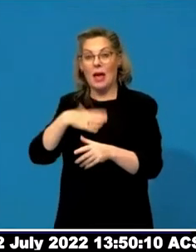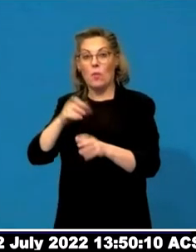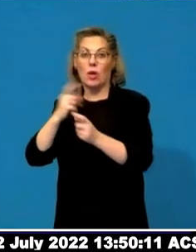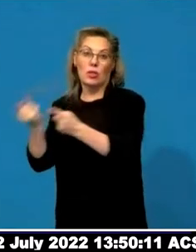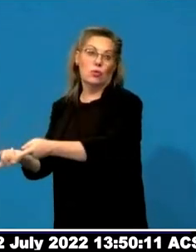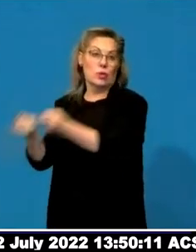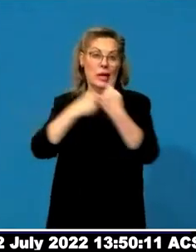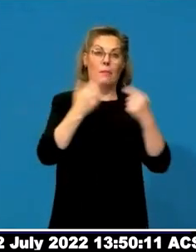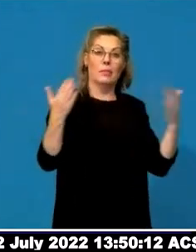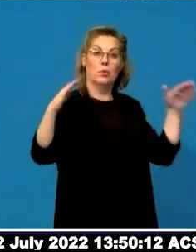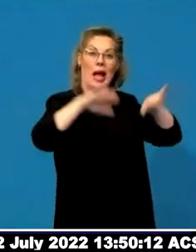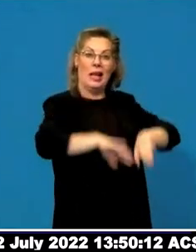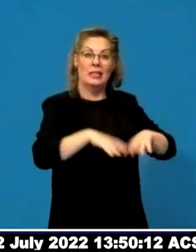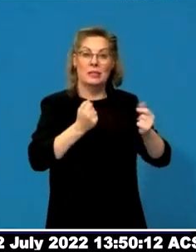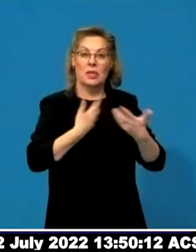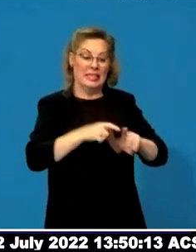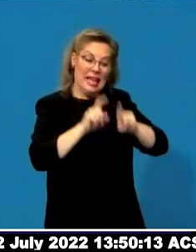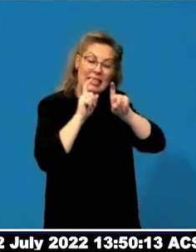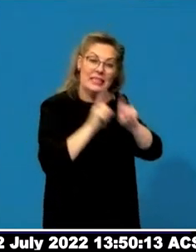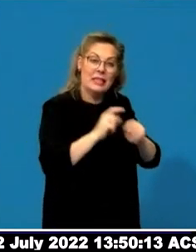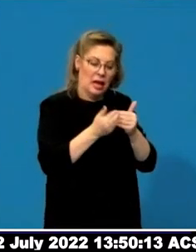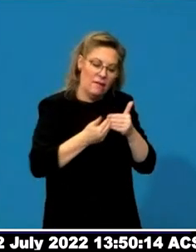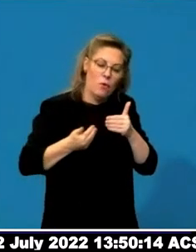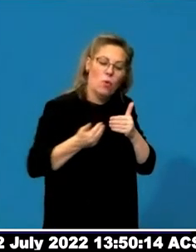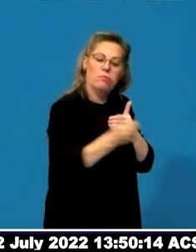Because whenever the therapist had gone out to see them,